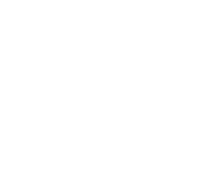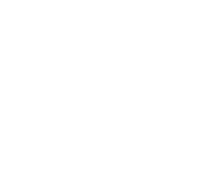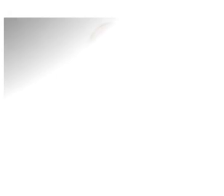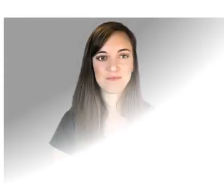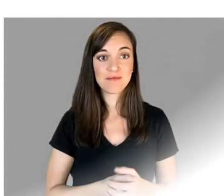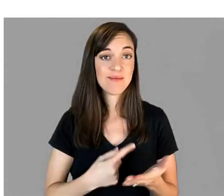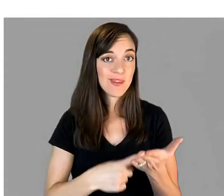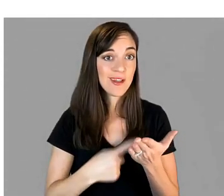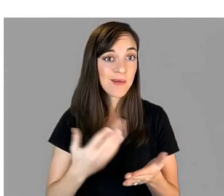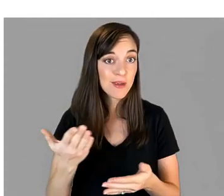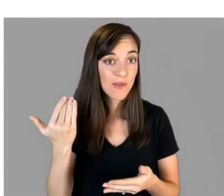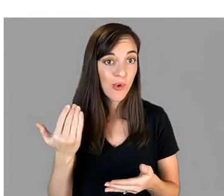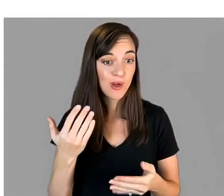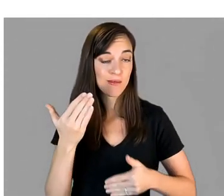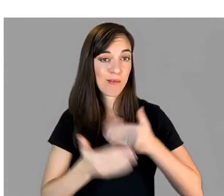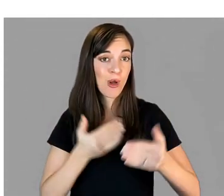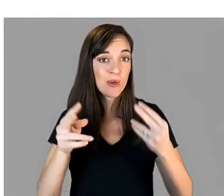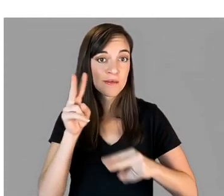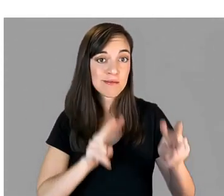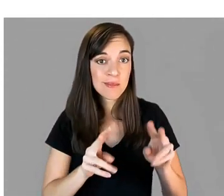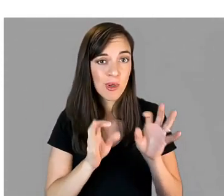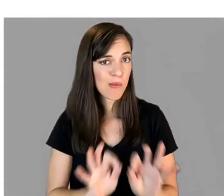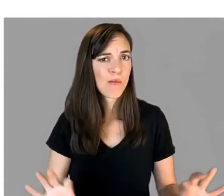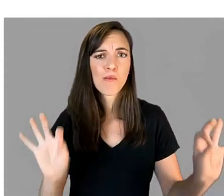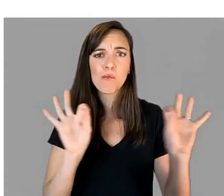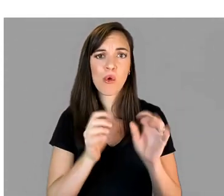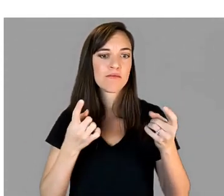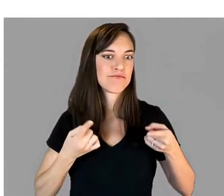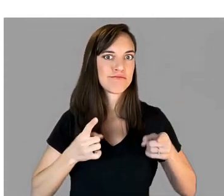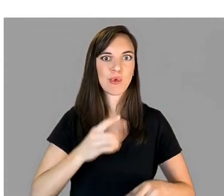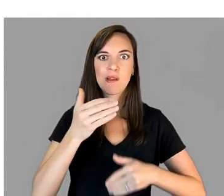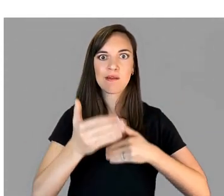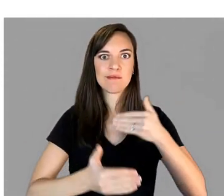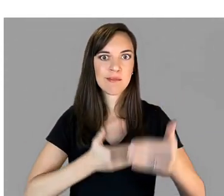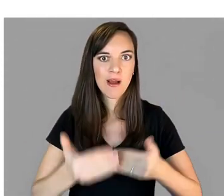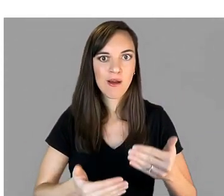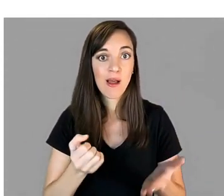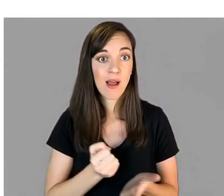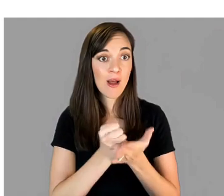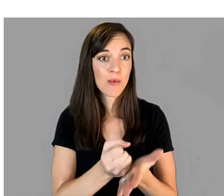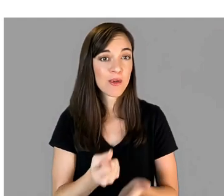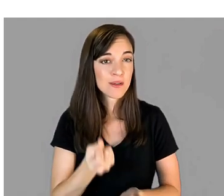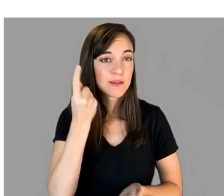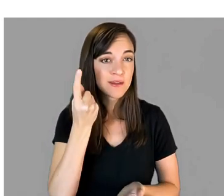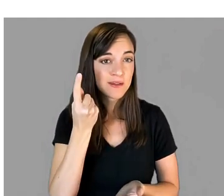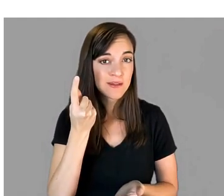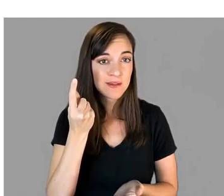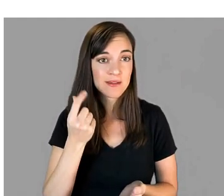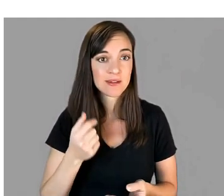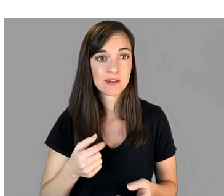As we have discussed in previous videos… Progress monitoring is crucial in the instructional cycle and will help ensure that the instruction